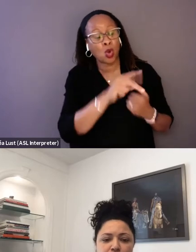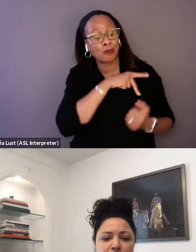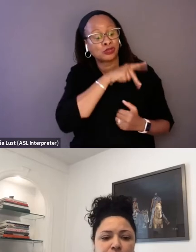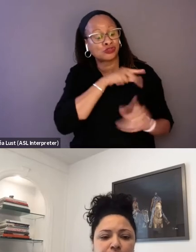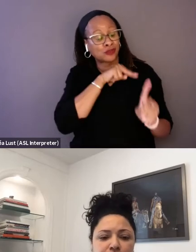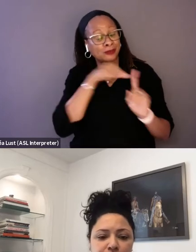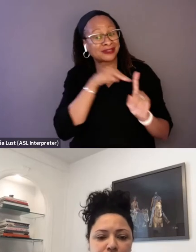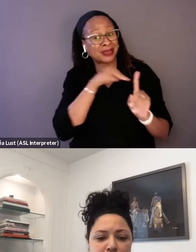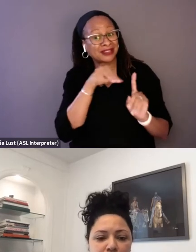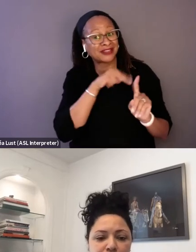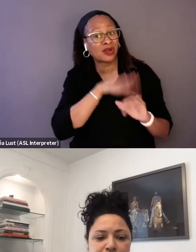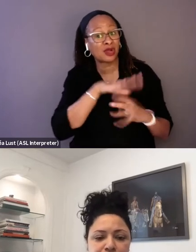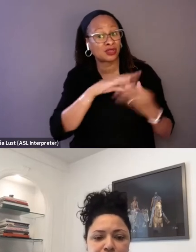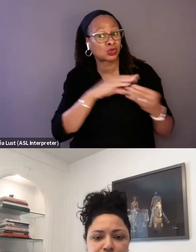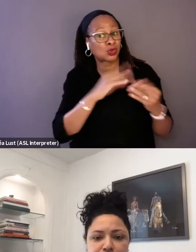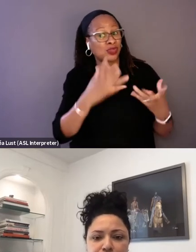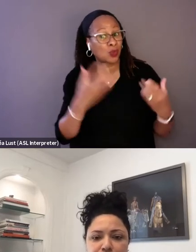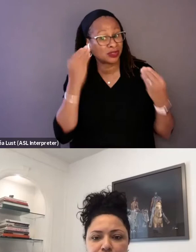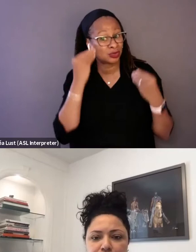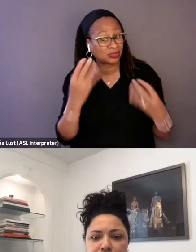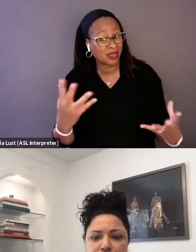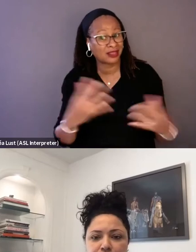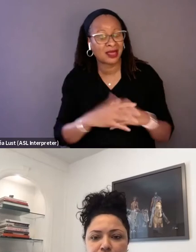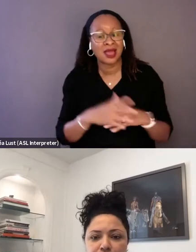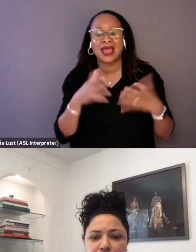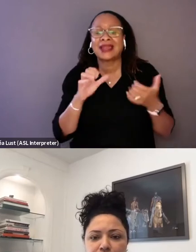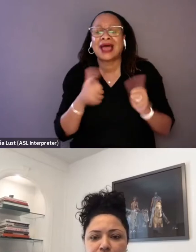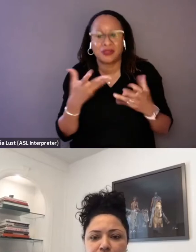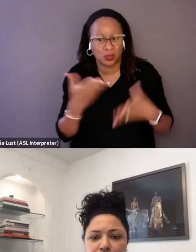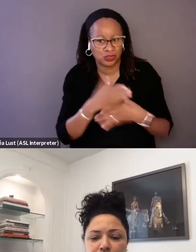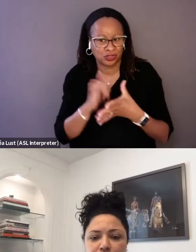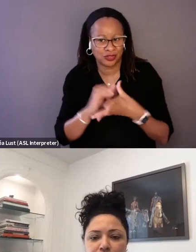on the story they wanted to tell and the way they wanted to tell it, you know,